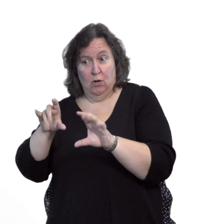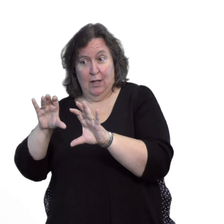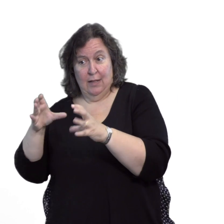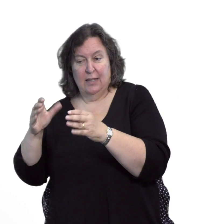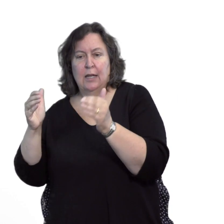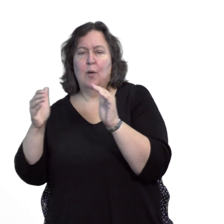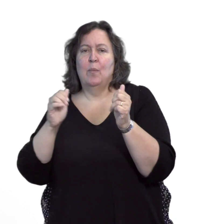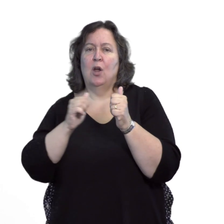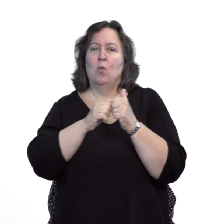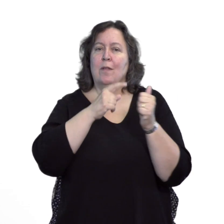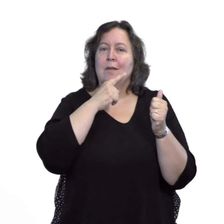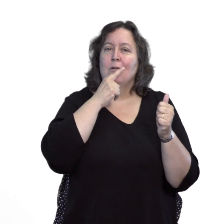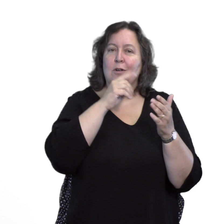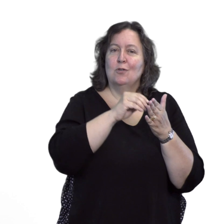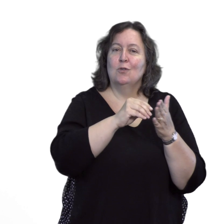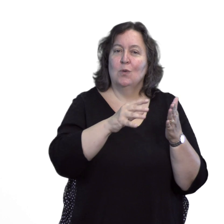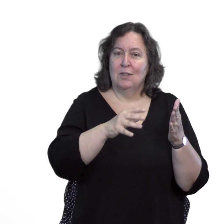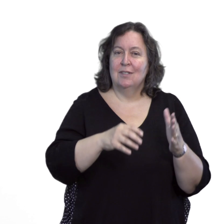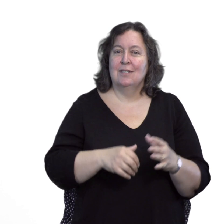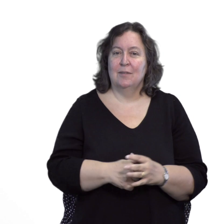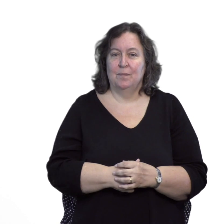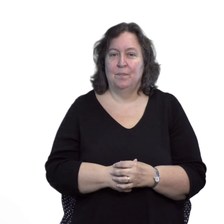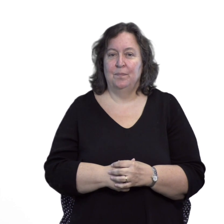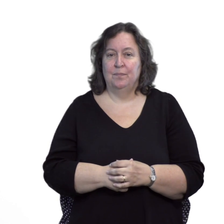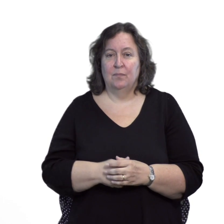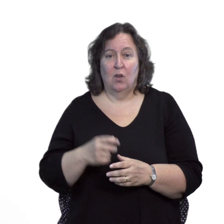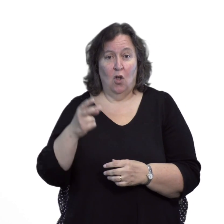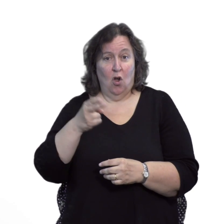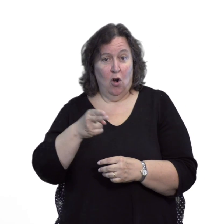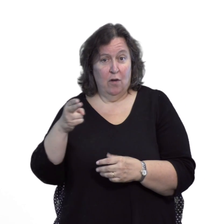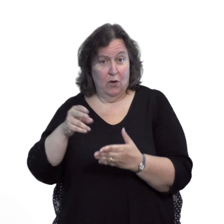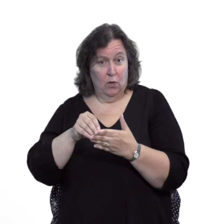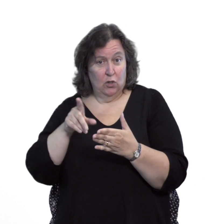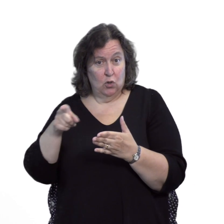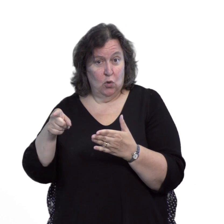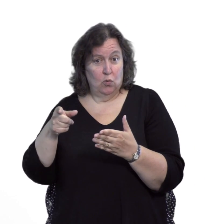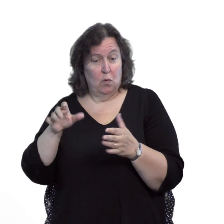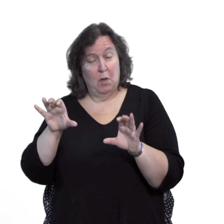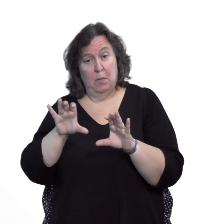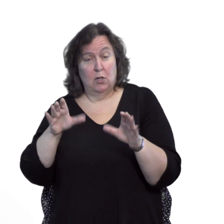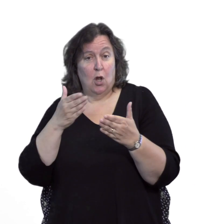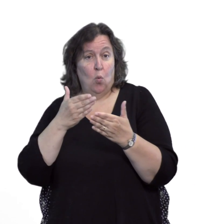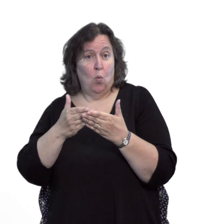compared to students who are hearing. Hard of hearing students, who may have done well in earlier grades,